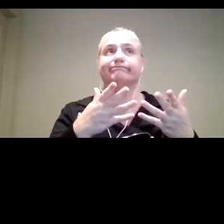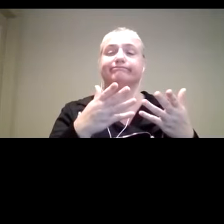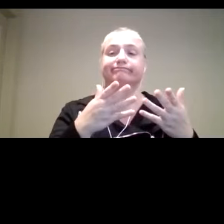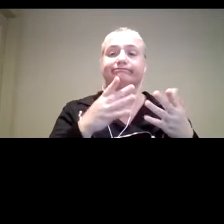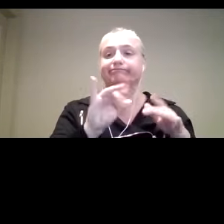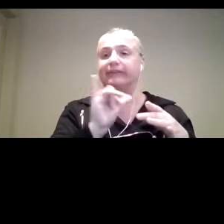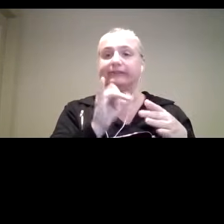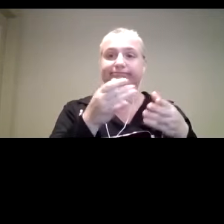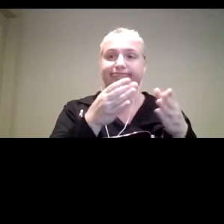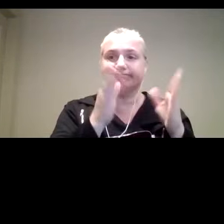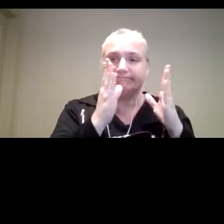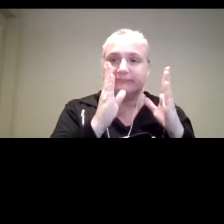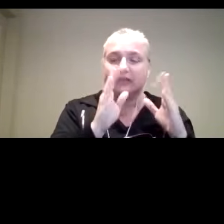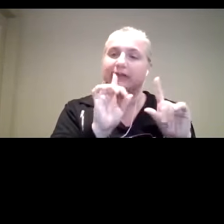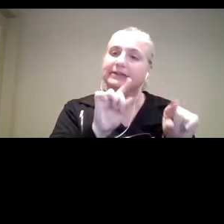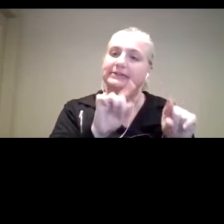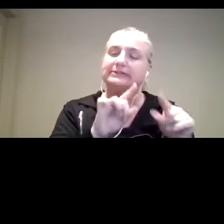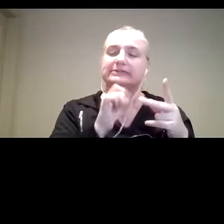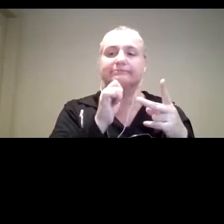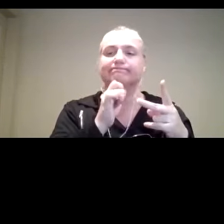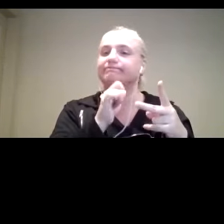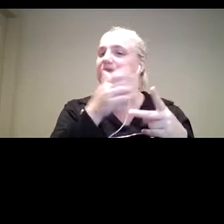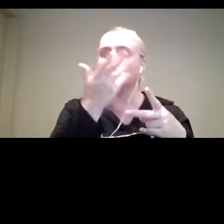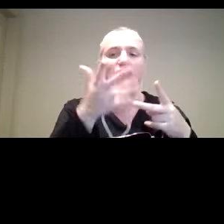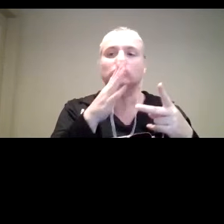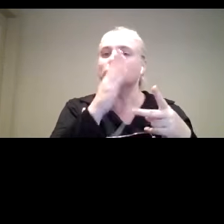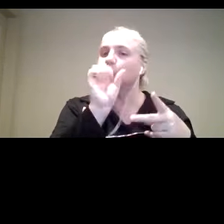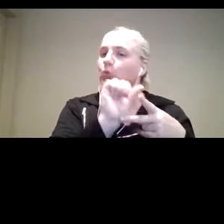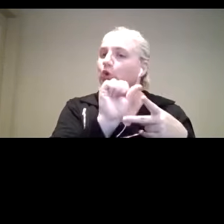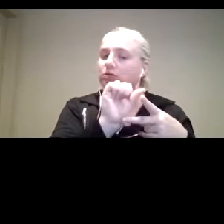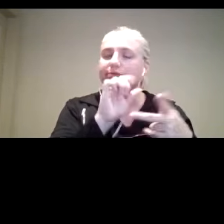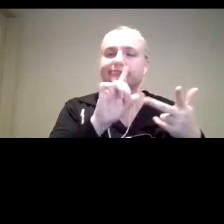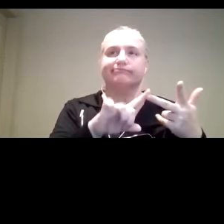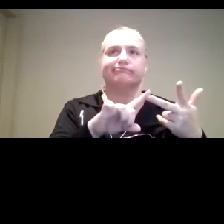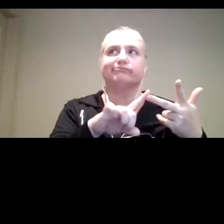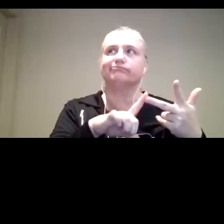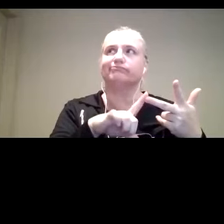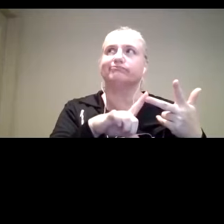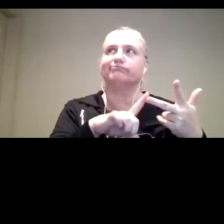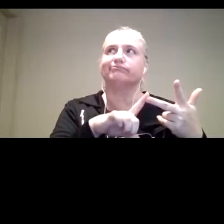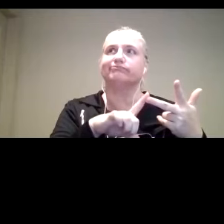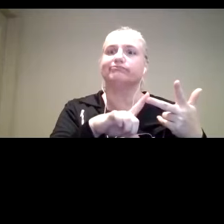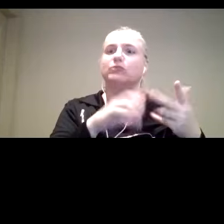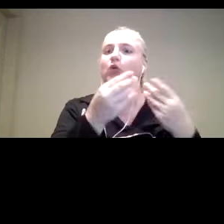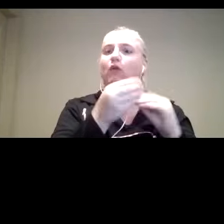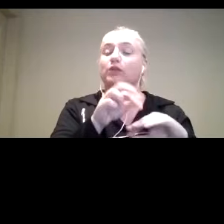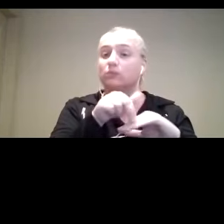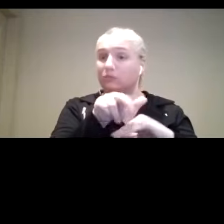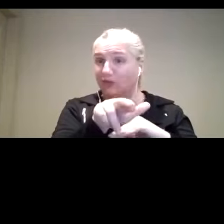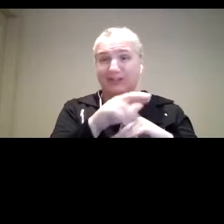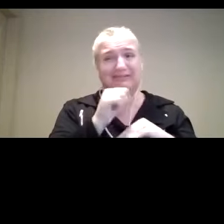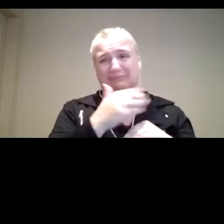like not getting work done, like office referrals, which are not my favorite thing in the world